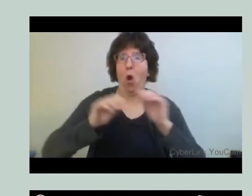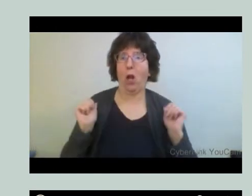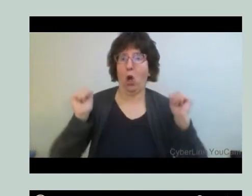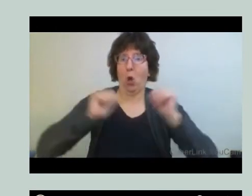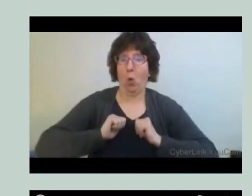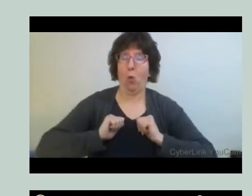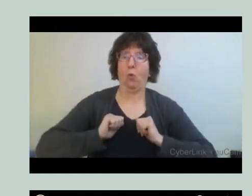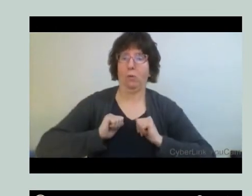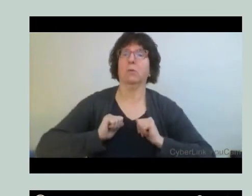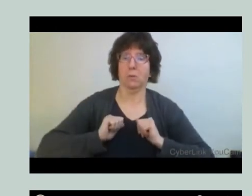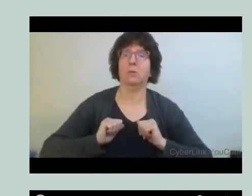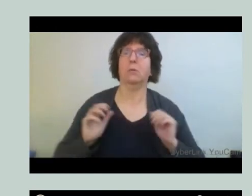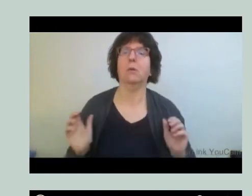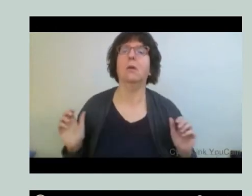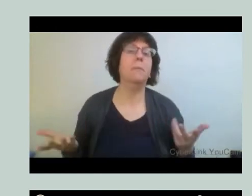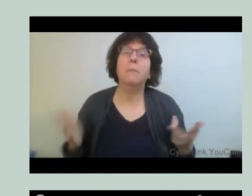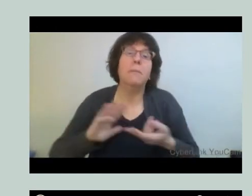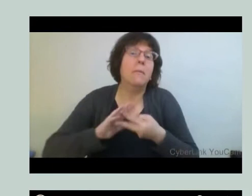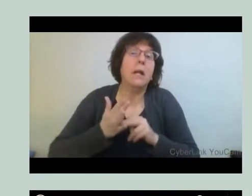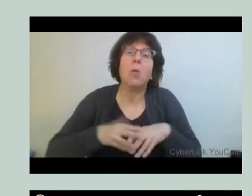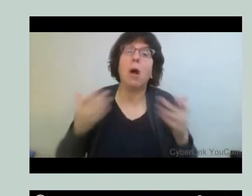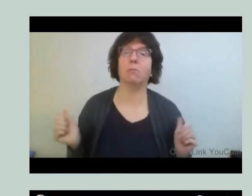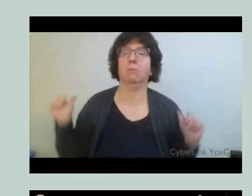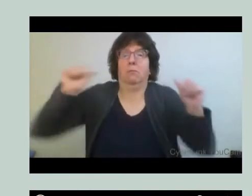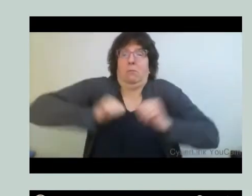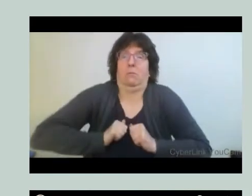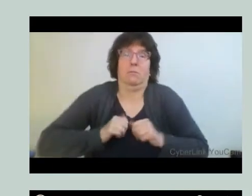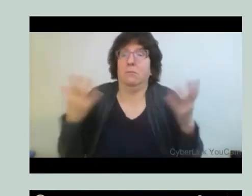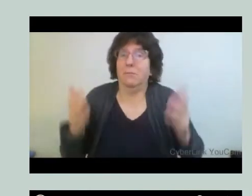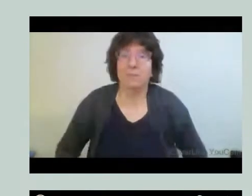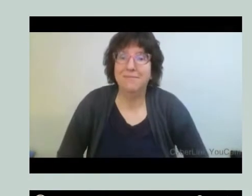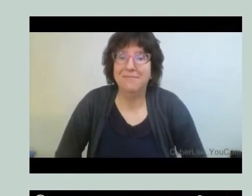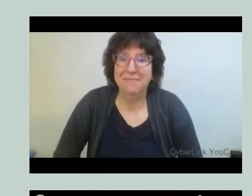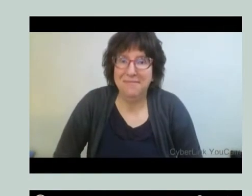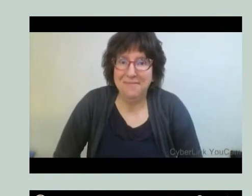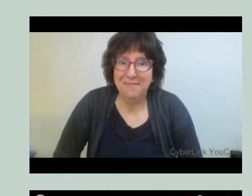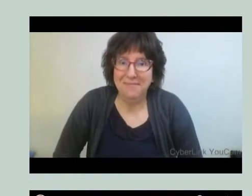Is the sentence: "Put on a coat" ? If yes, then this is how it would be signed.